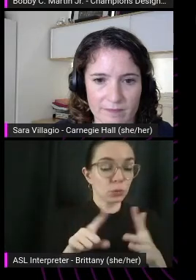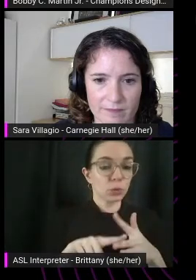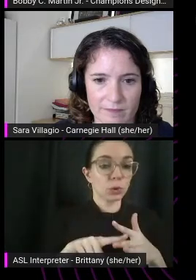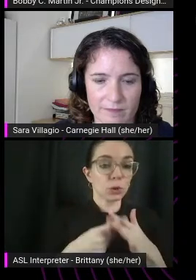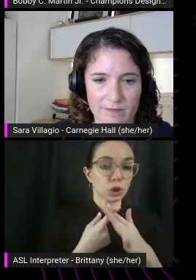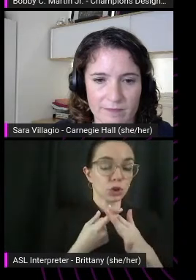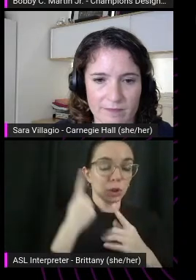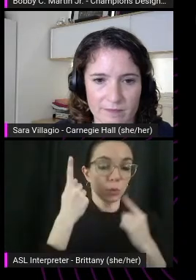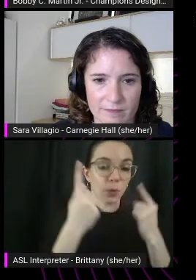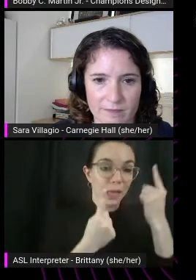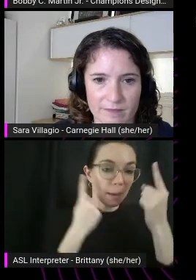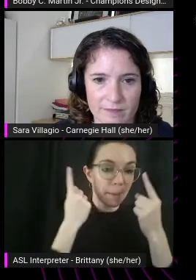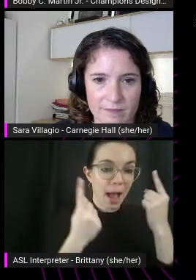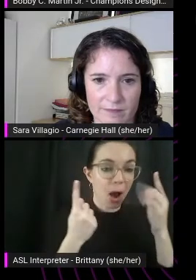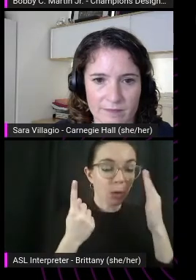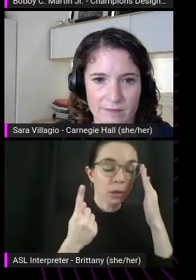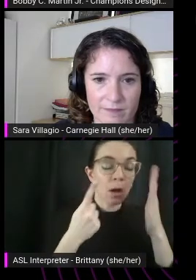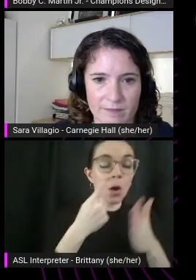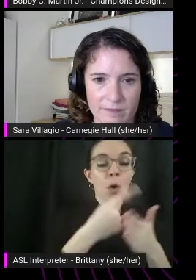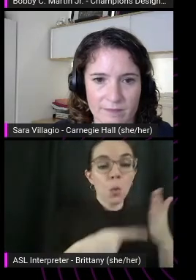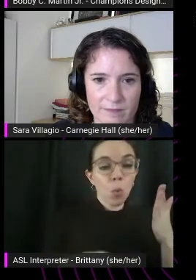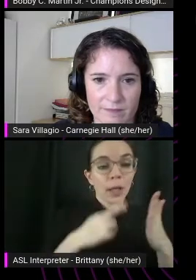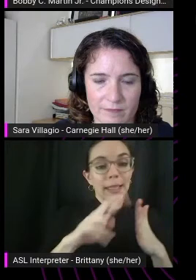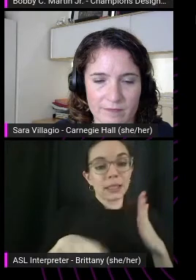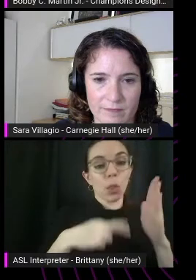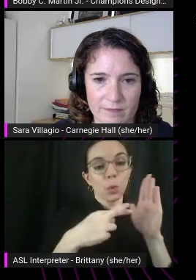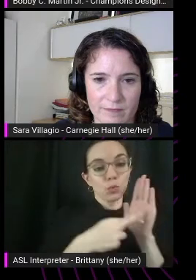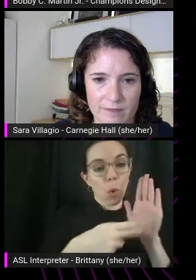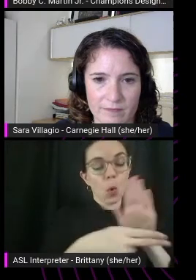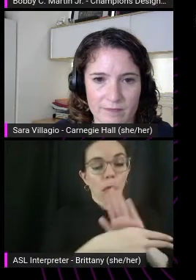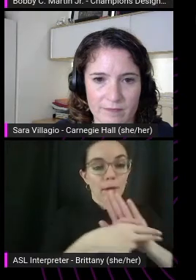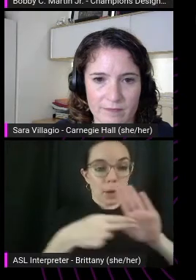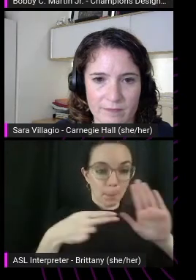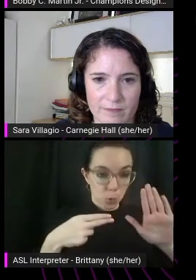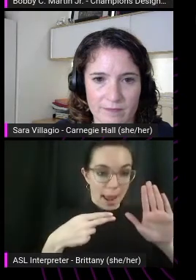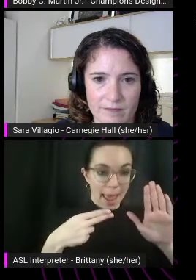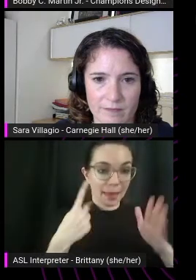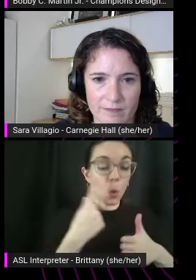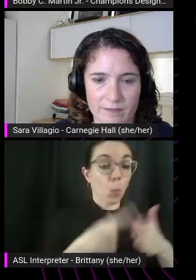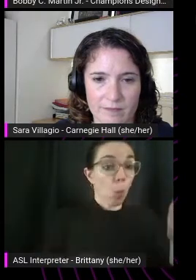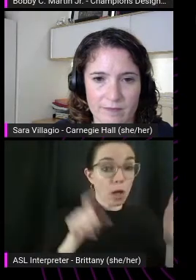what the role of a brand should be, as well as a brand relaunch,